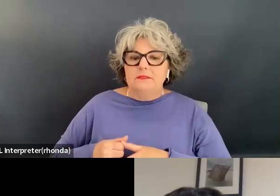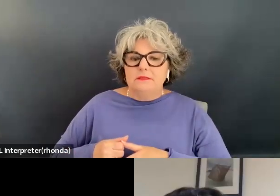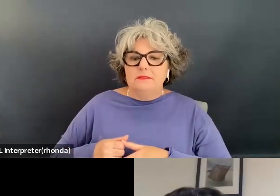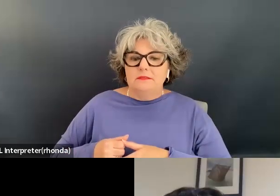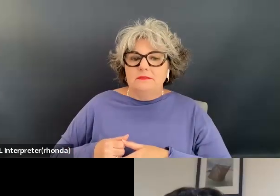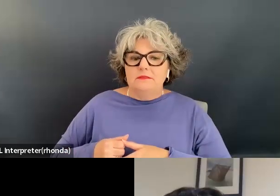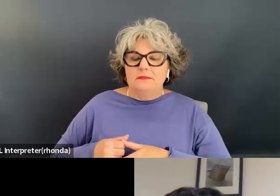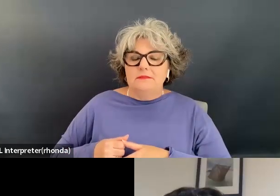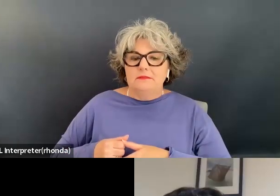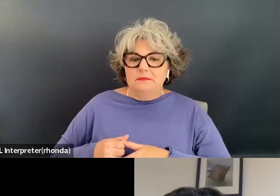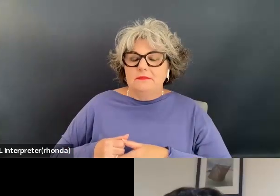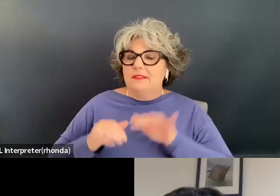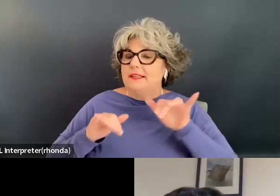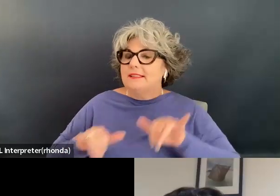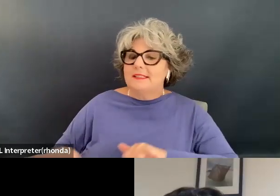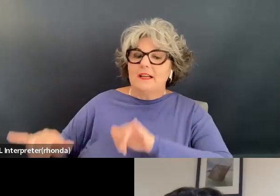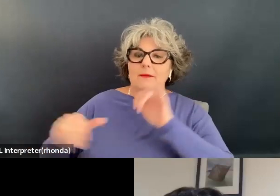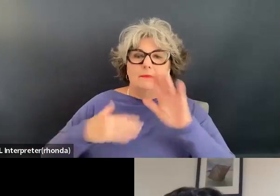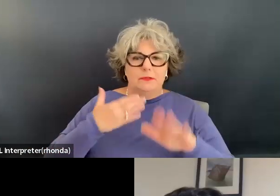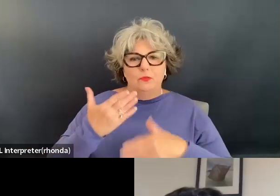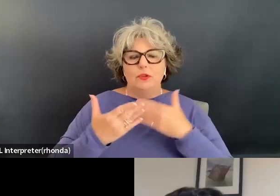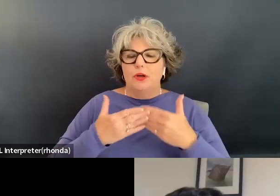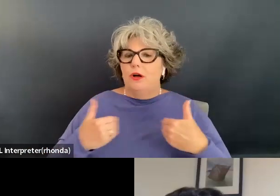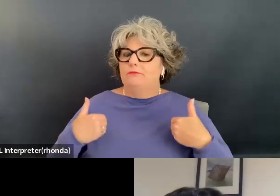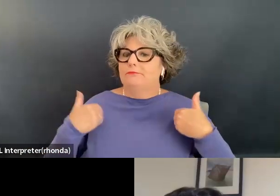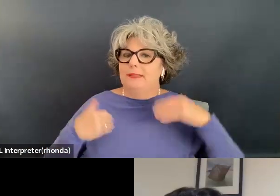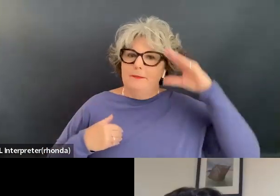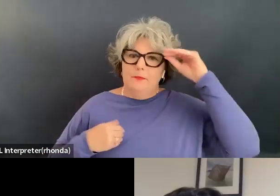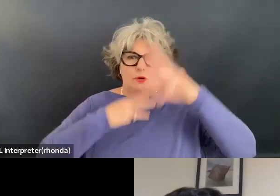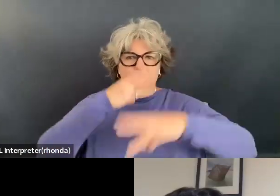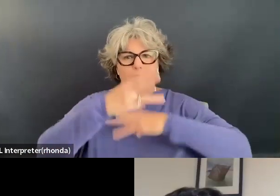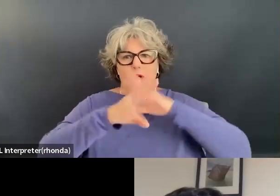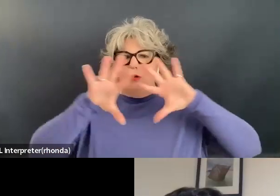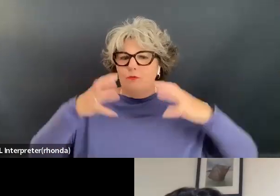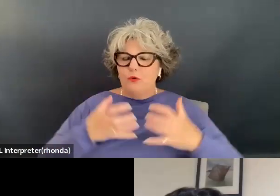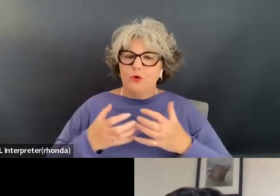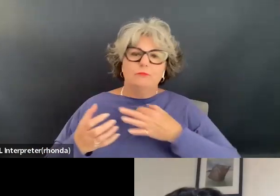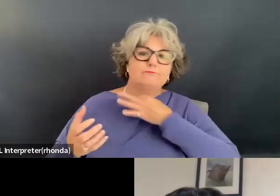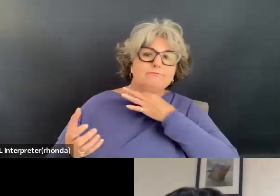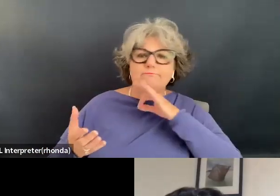it's common between all the teenagers around the world. Yeah. They want to explore these kind of things.